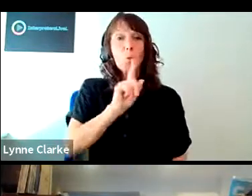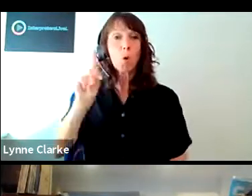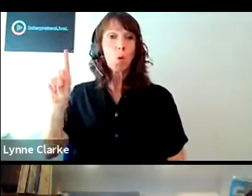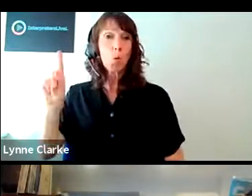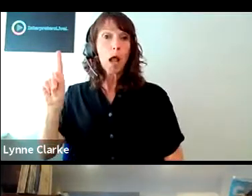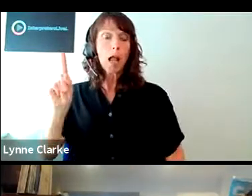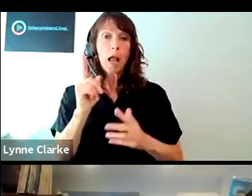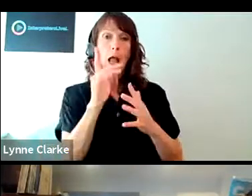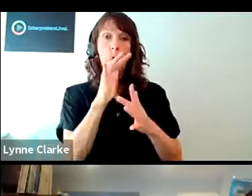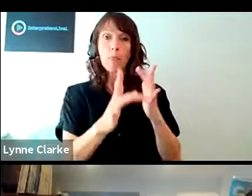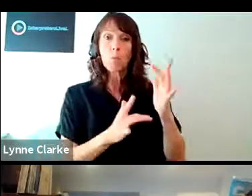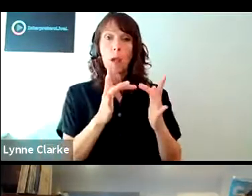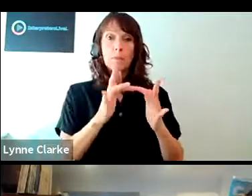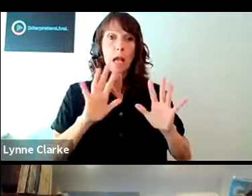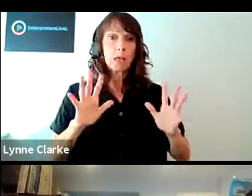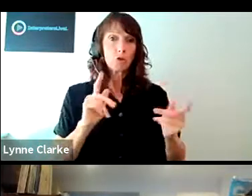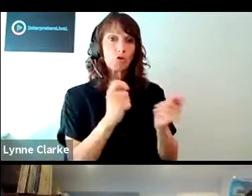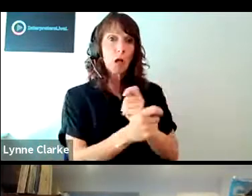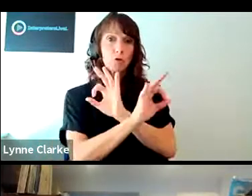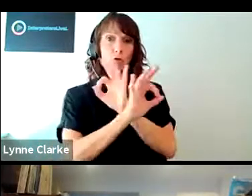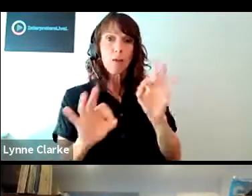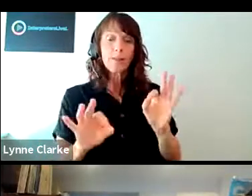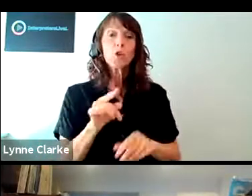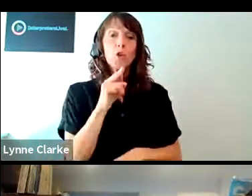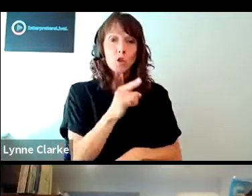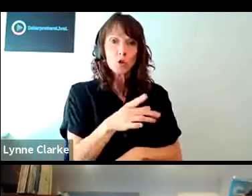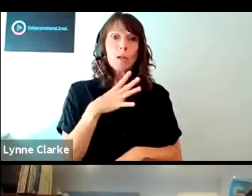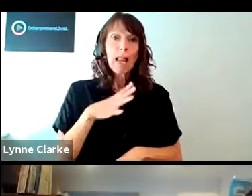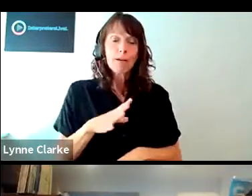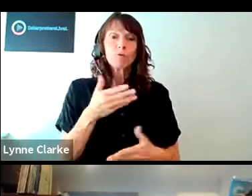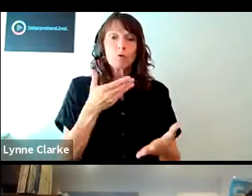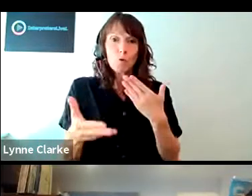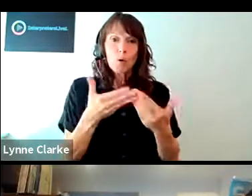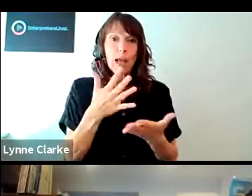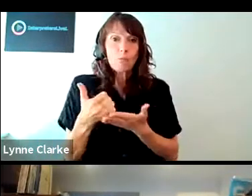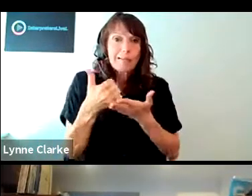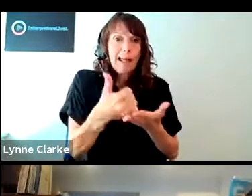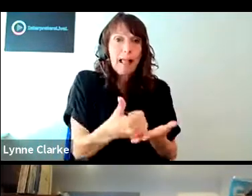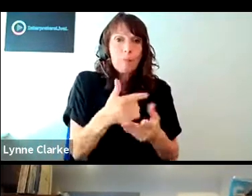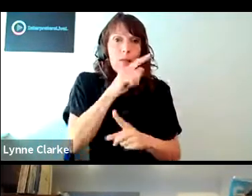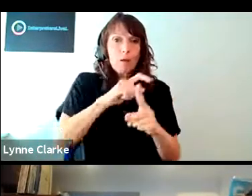still not accessible. You're going to take care of our community. So we put a lot of pressure on our